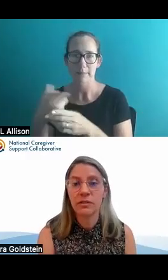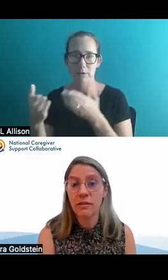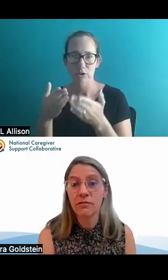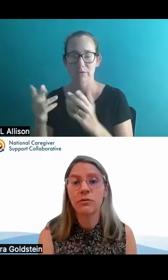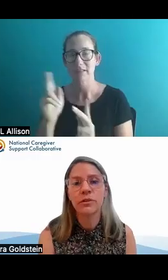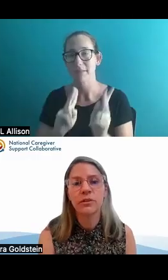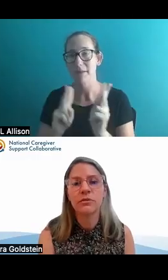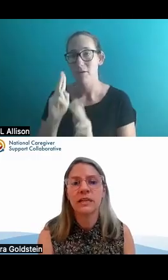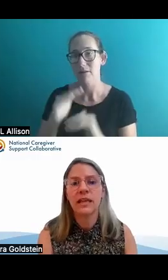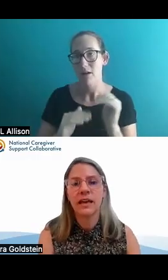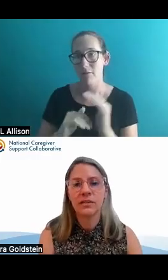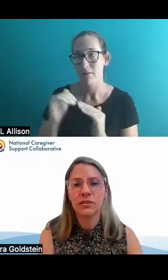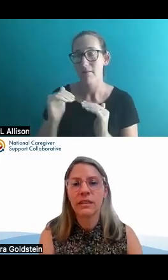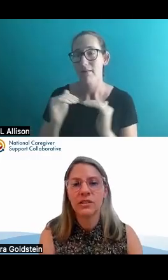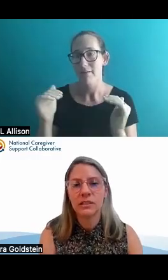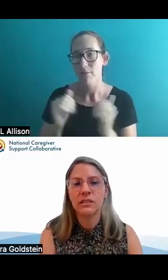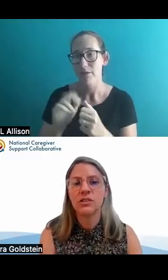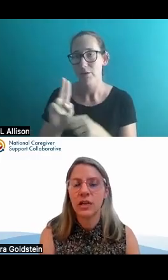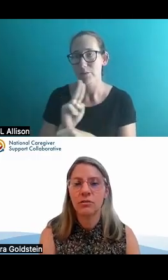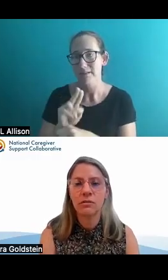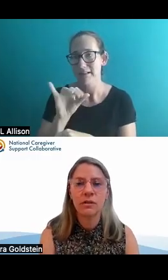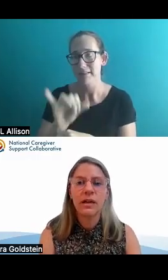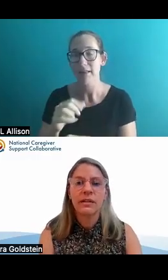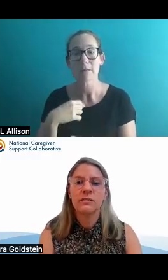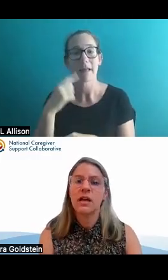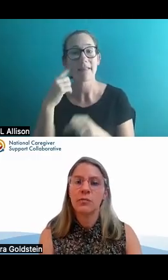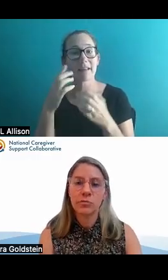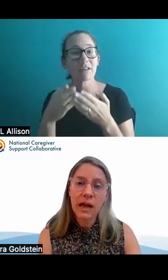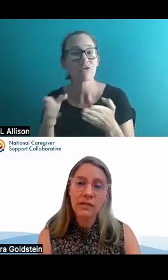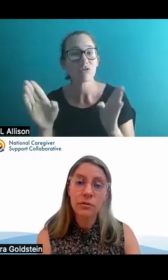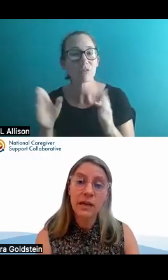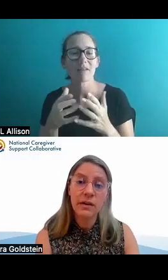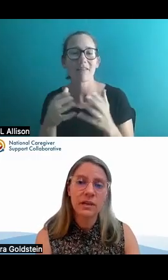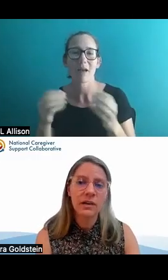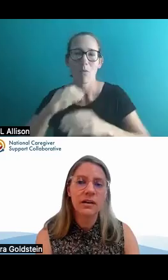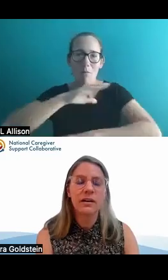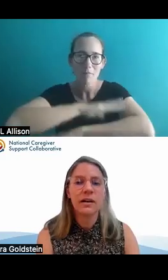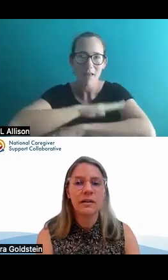level with using that. And so I think just in general, there's a lot more platforms out there